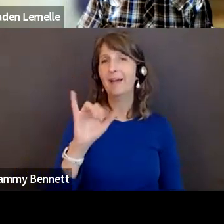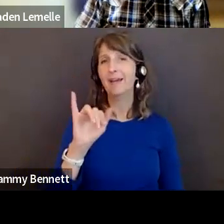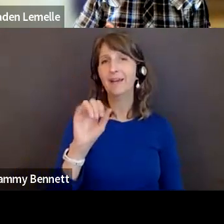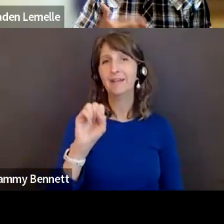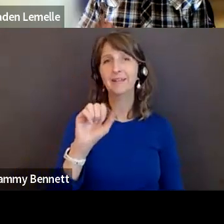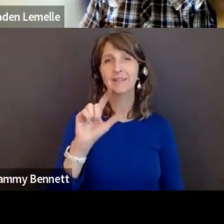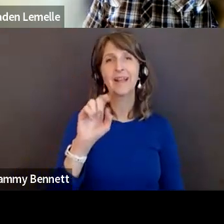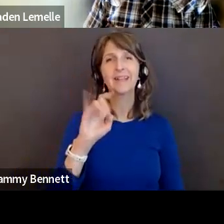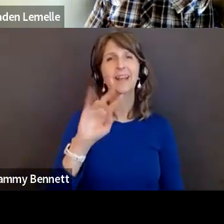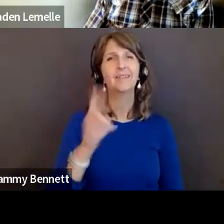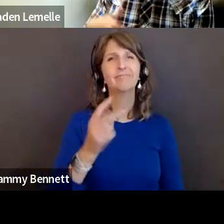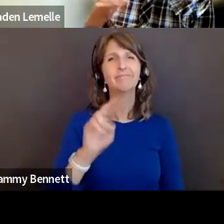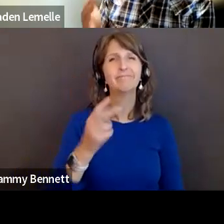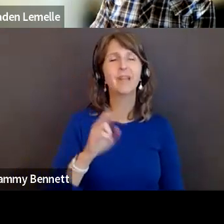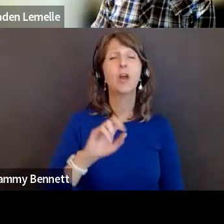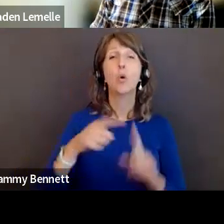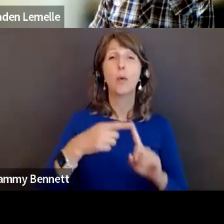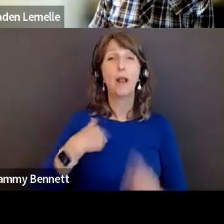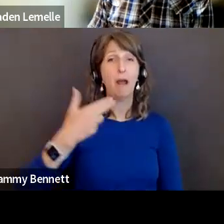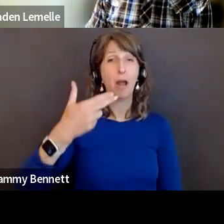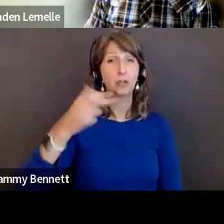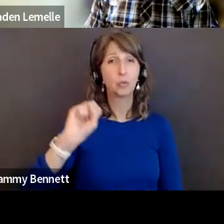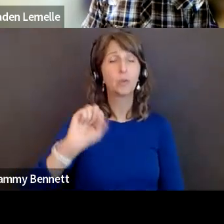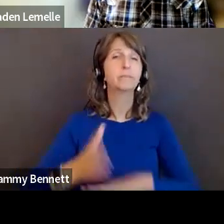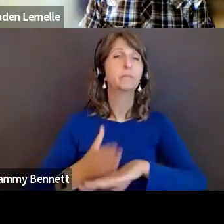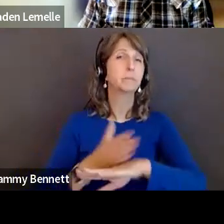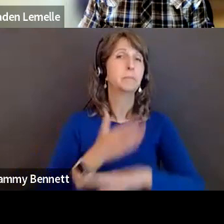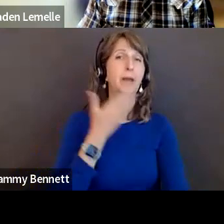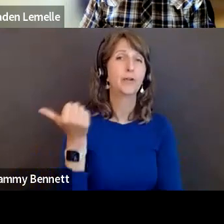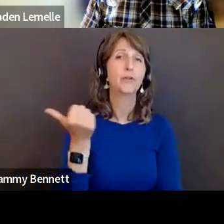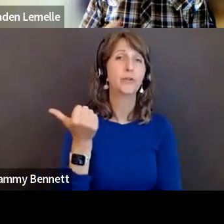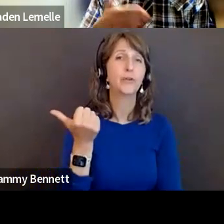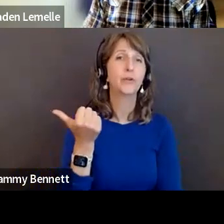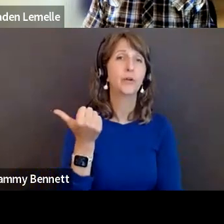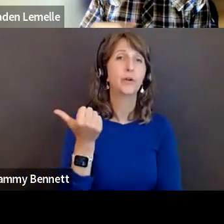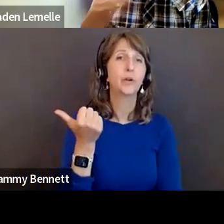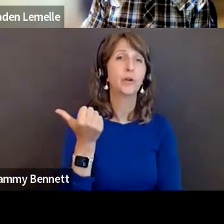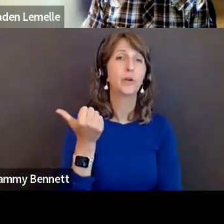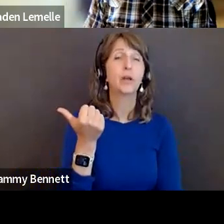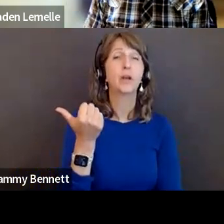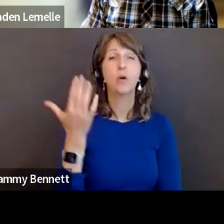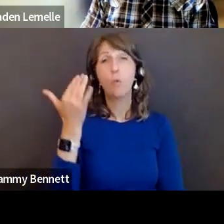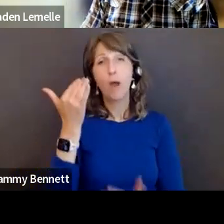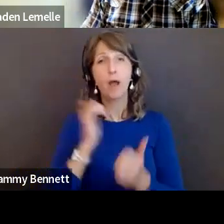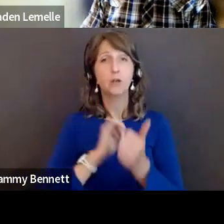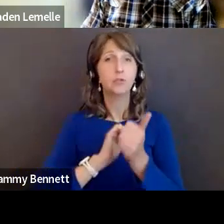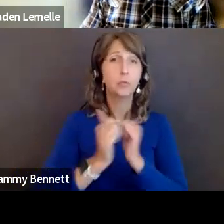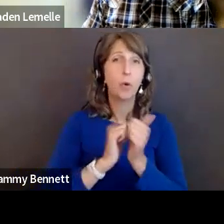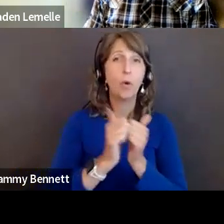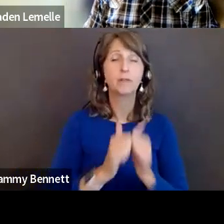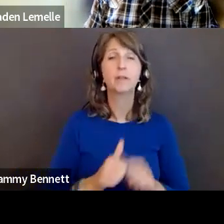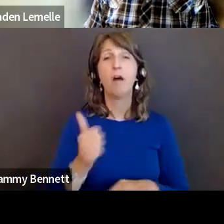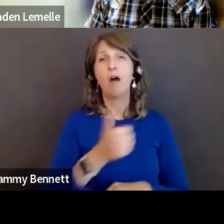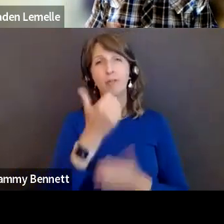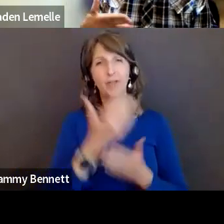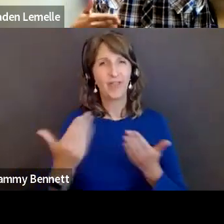Hey, got a lot better. And in a And because of the sport, I'm because of sports and and other activities I am.